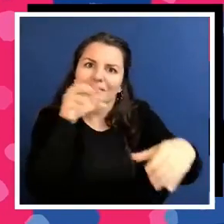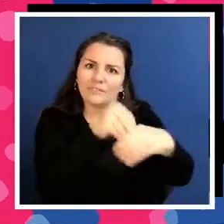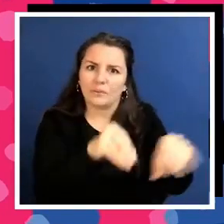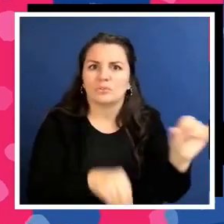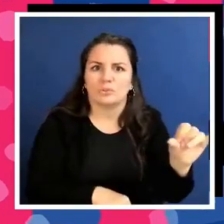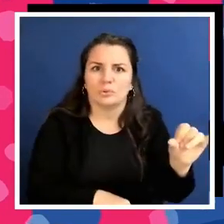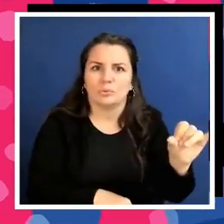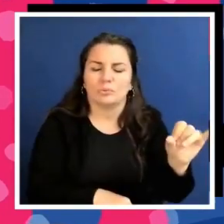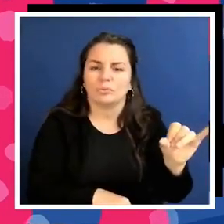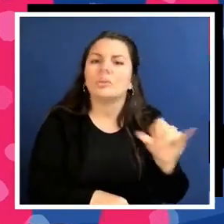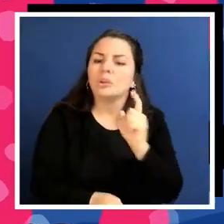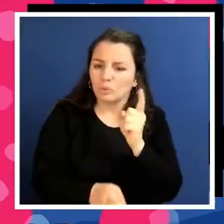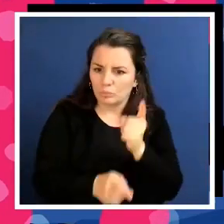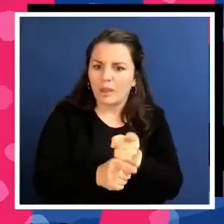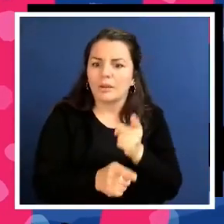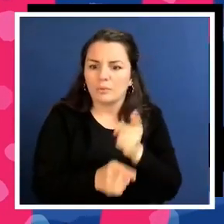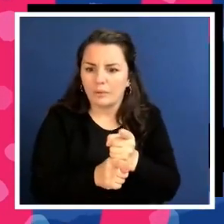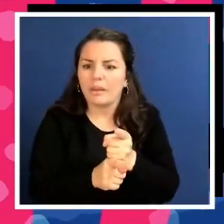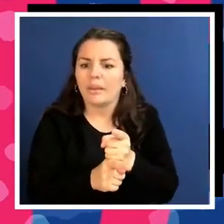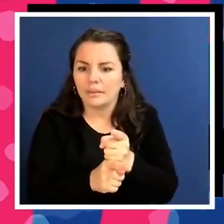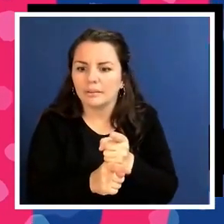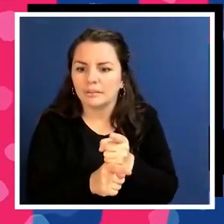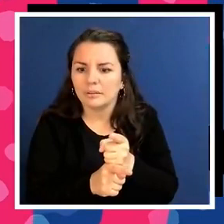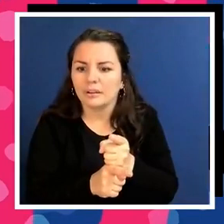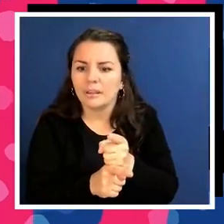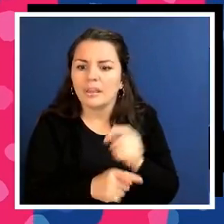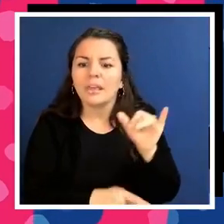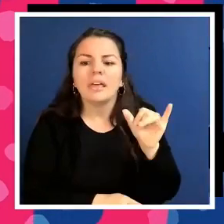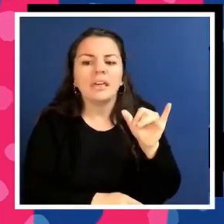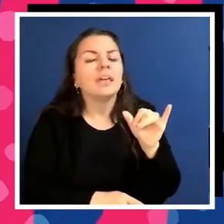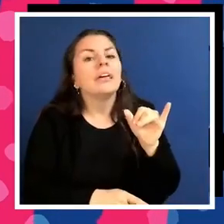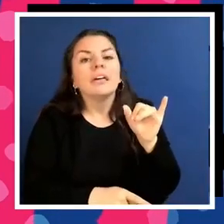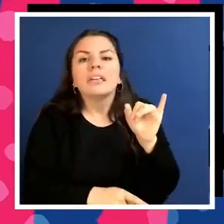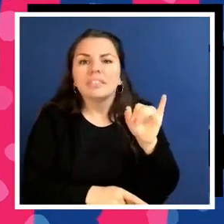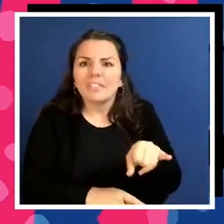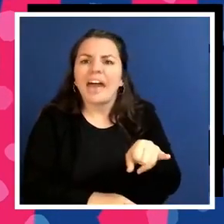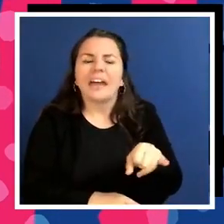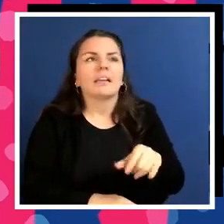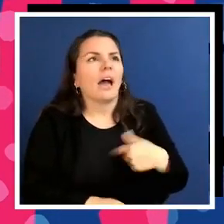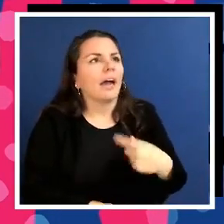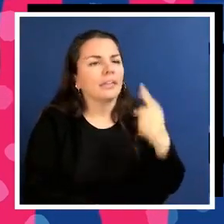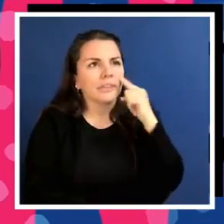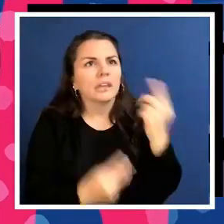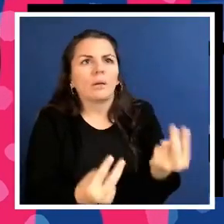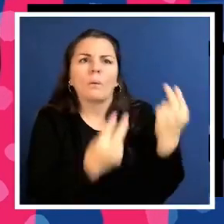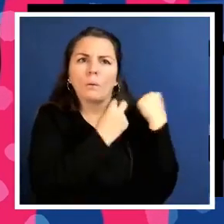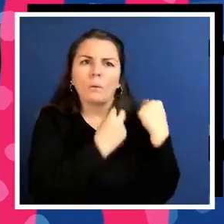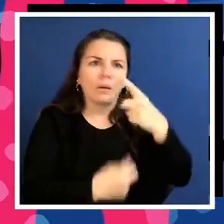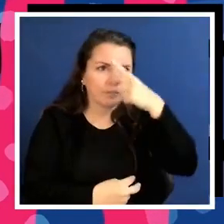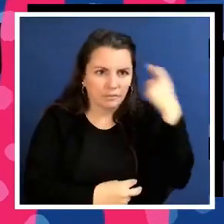ISN'T LIKE SOMEBODY GIVING US SOMETHING.